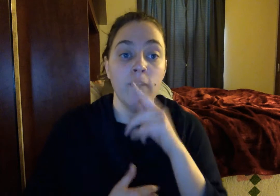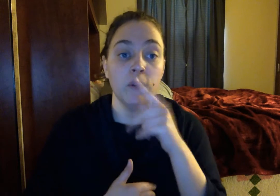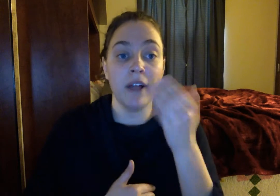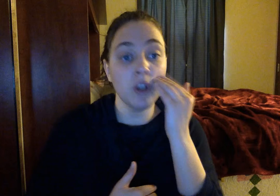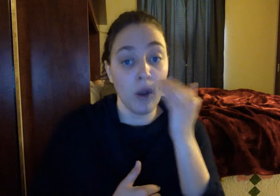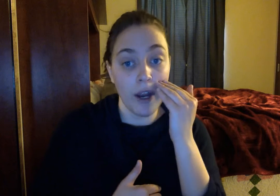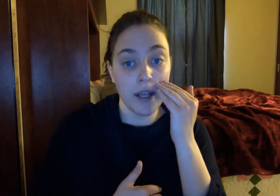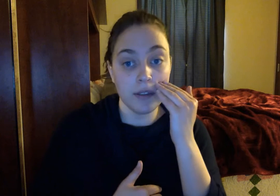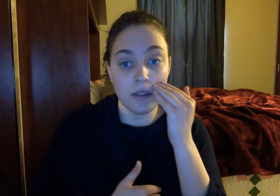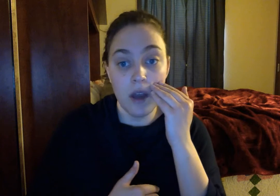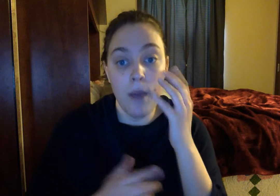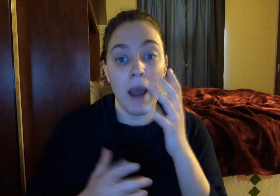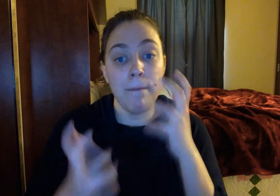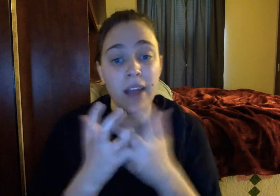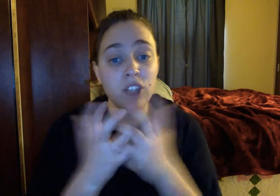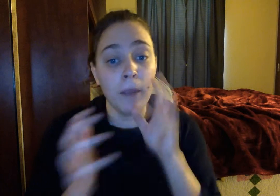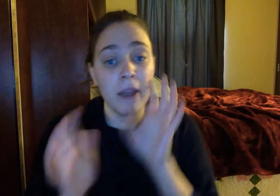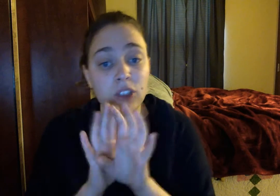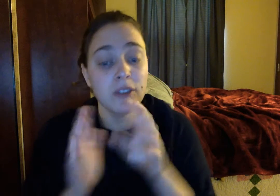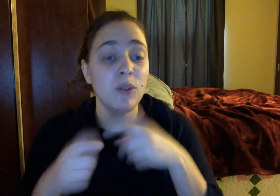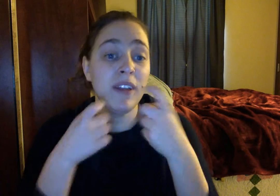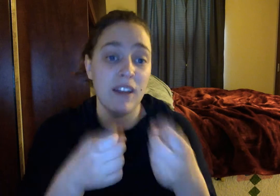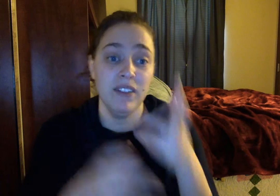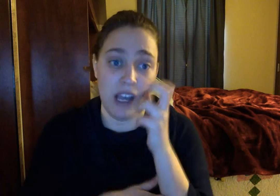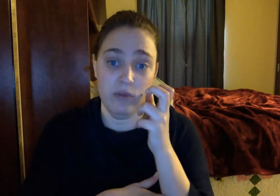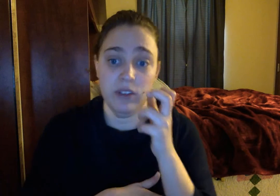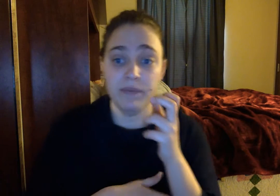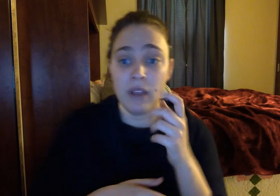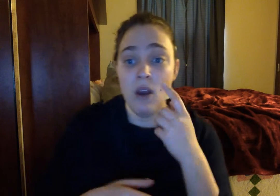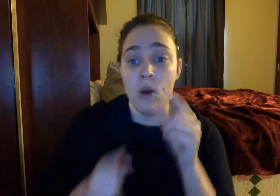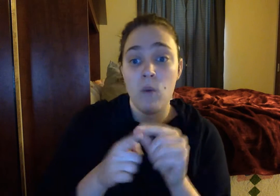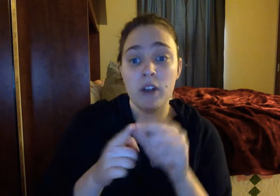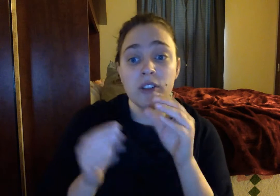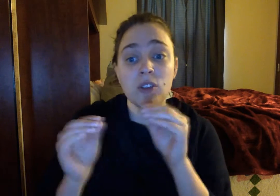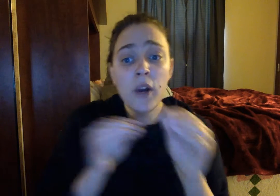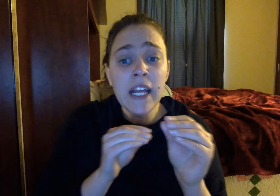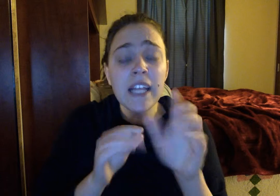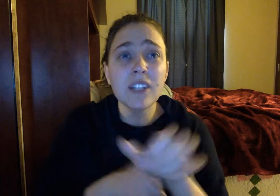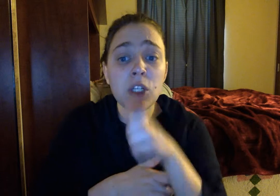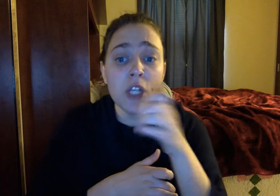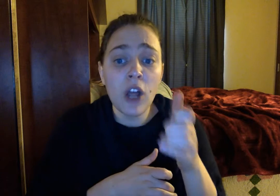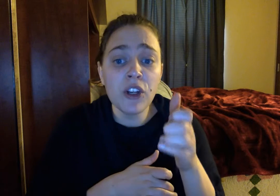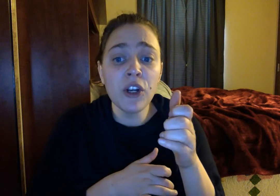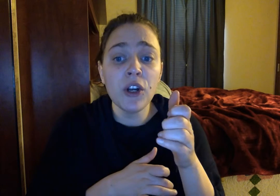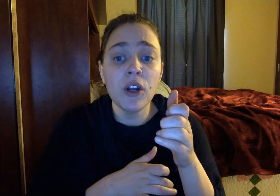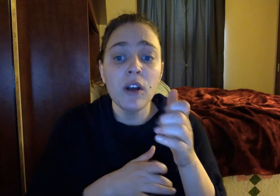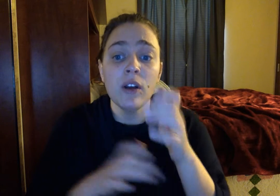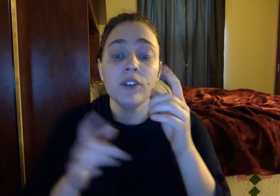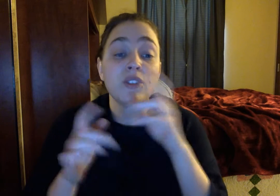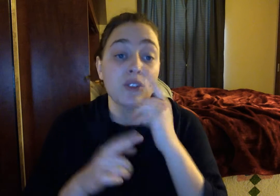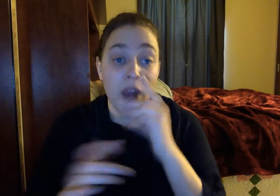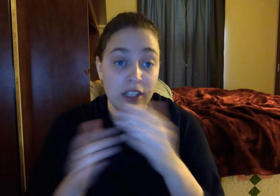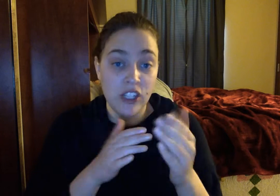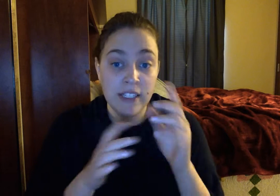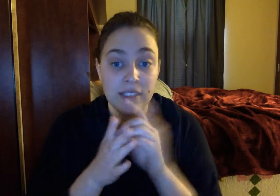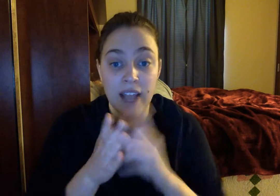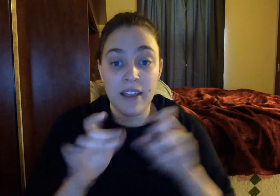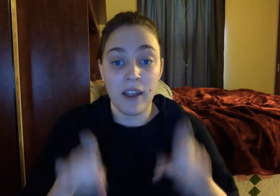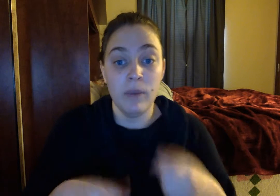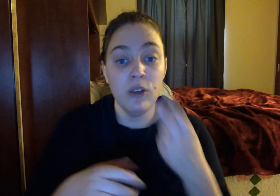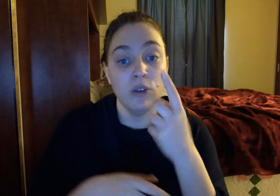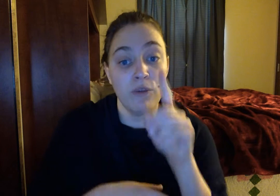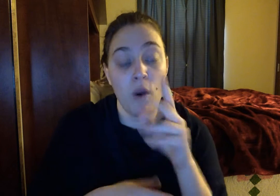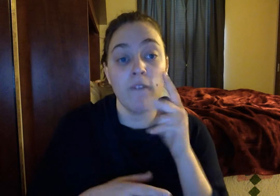Word Sort is another activity designed that can be used for phonological awareness as well.